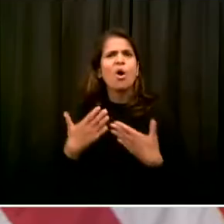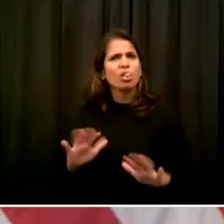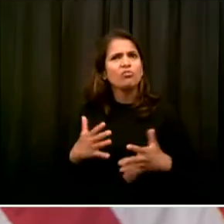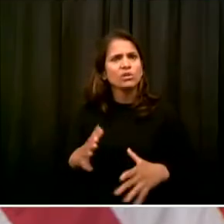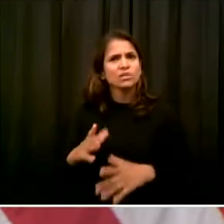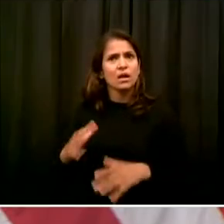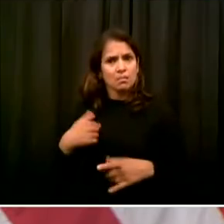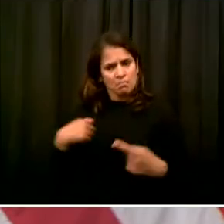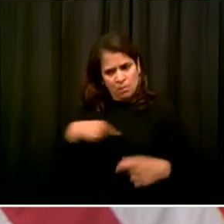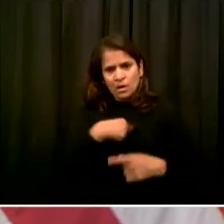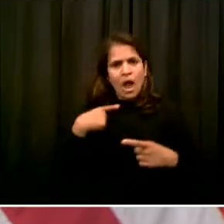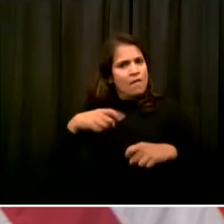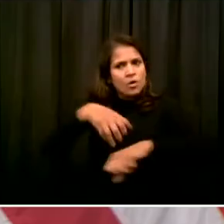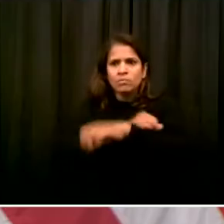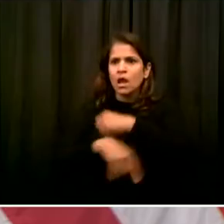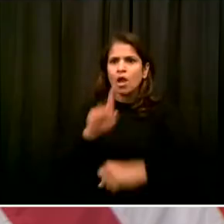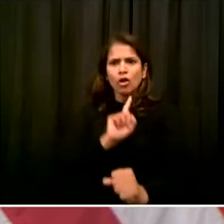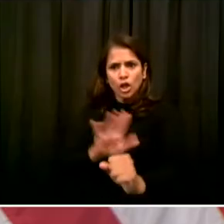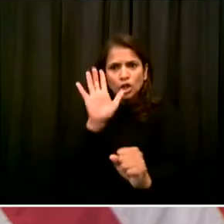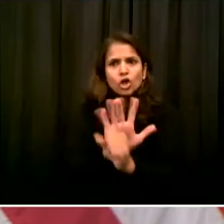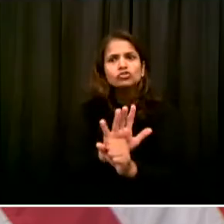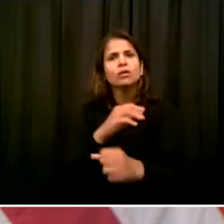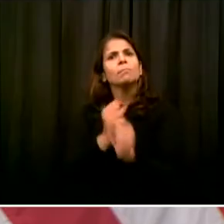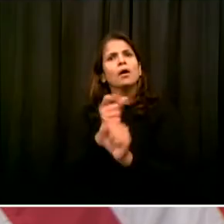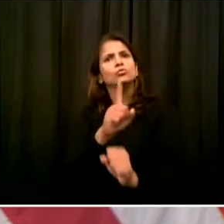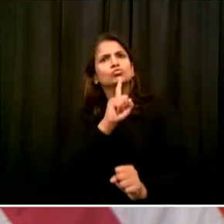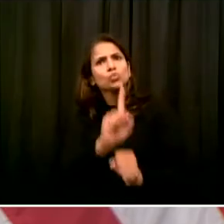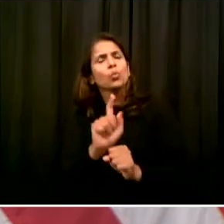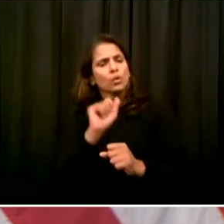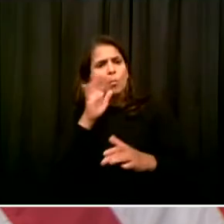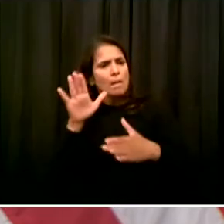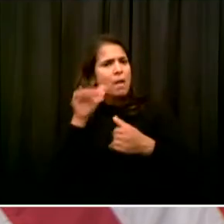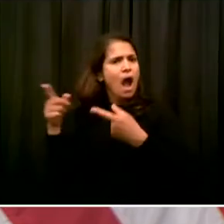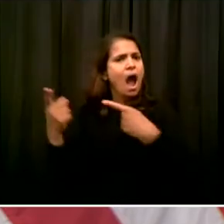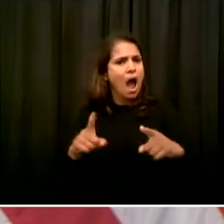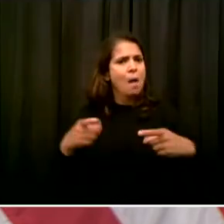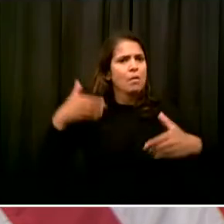WITHOH SC OLS. THIS IS SOMETHING EVERYONE IS